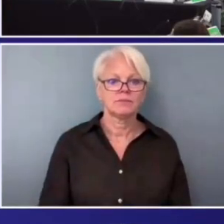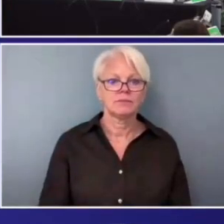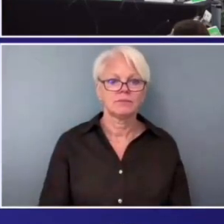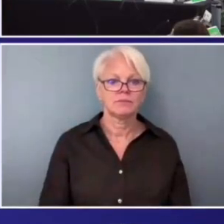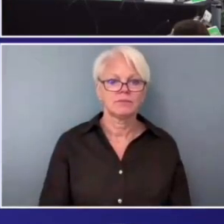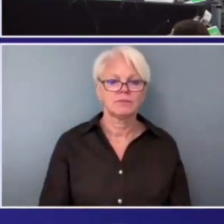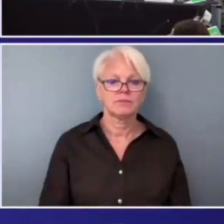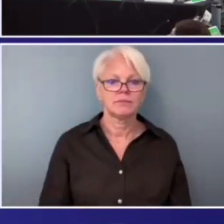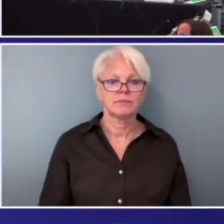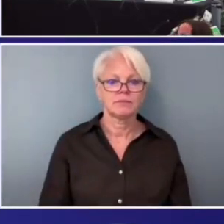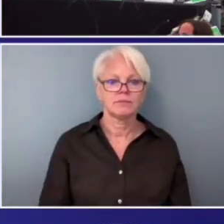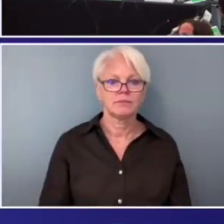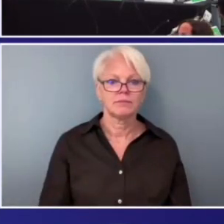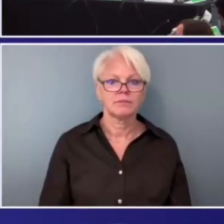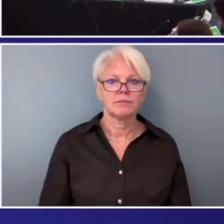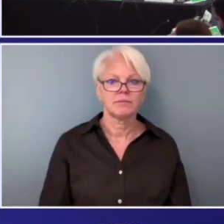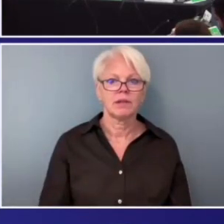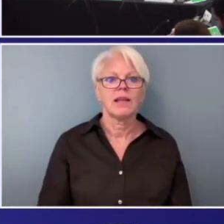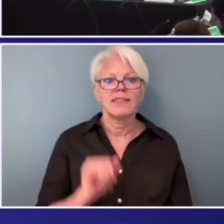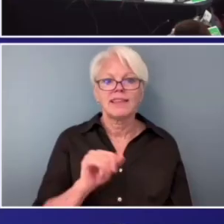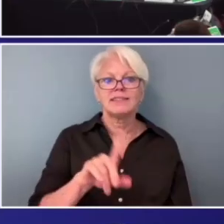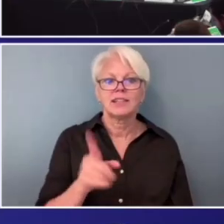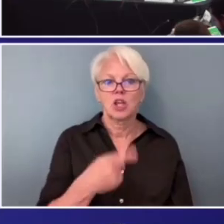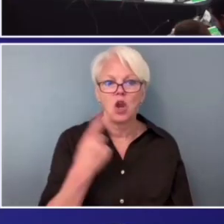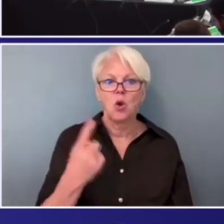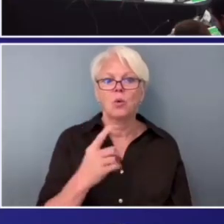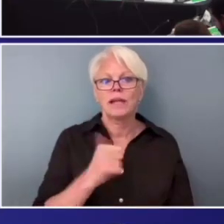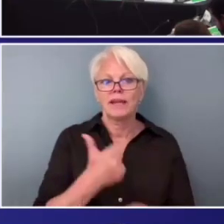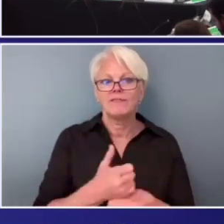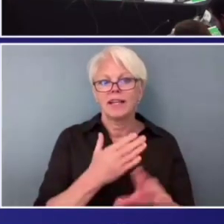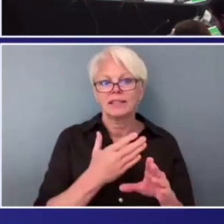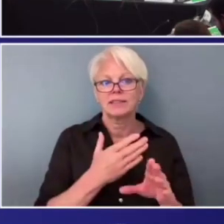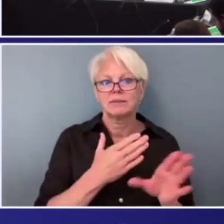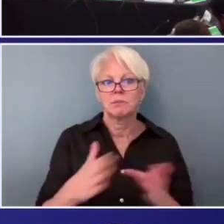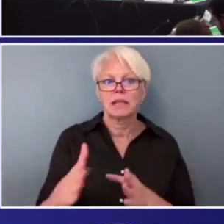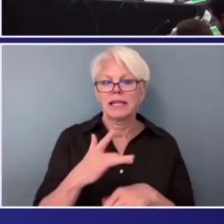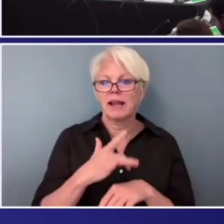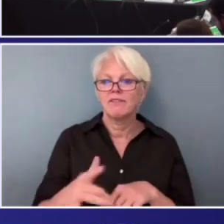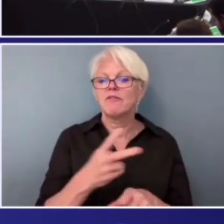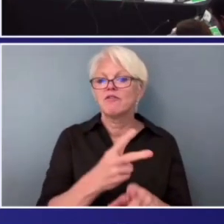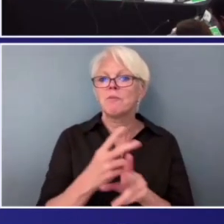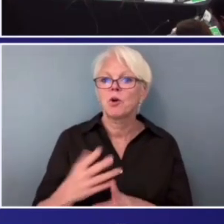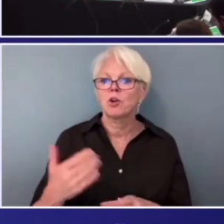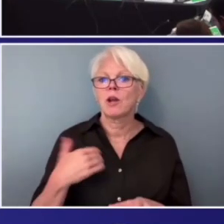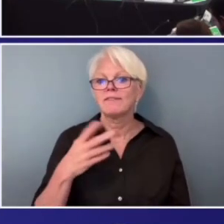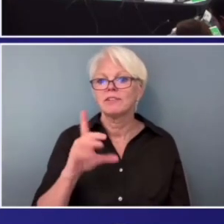This is the only fixed plan available to borrowers with Direct Loans on the Tiered